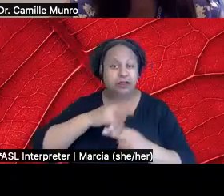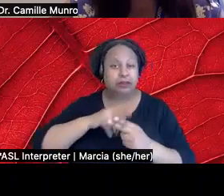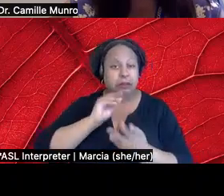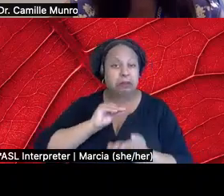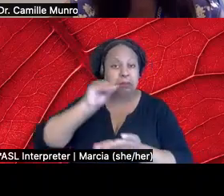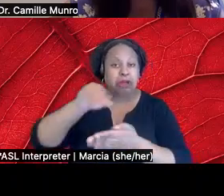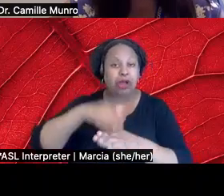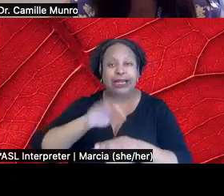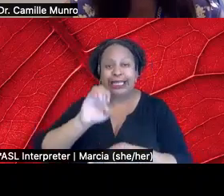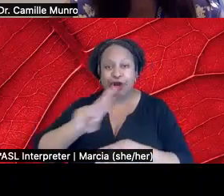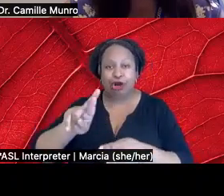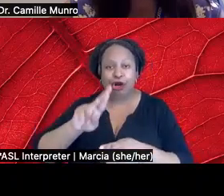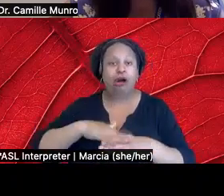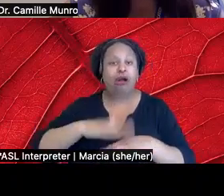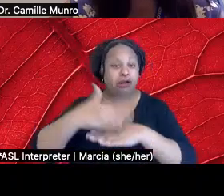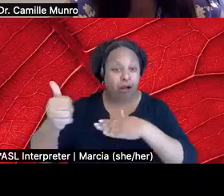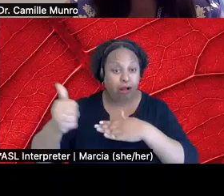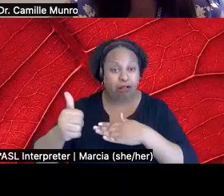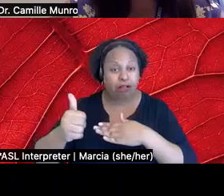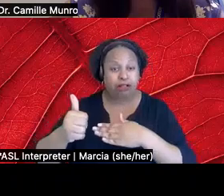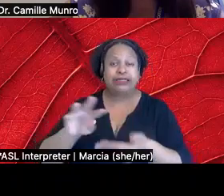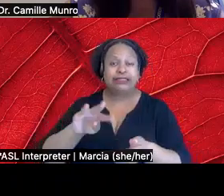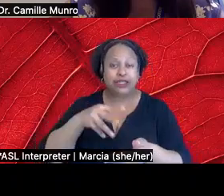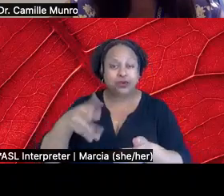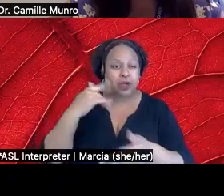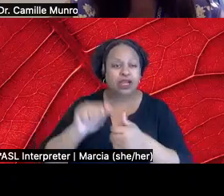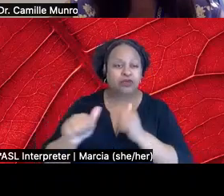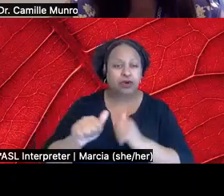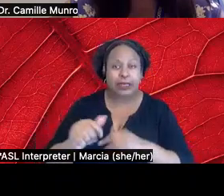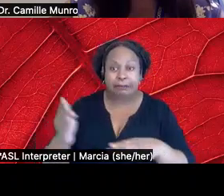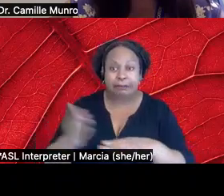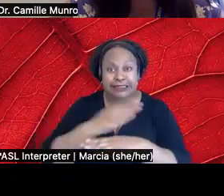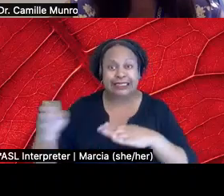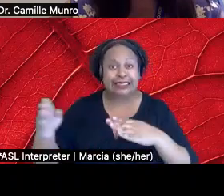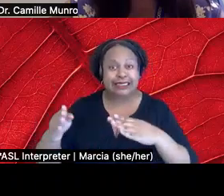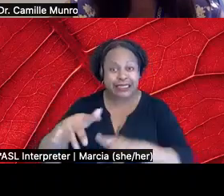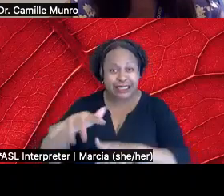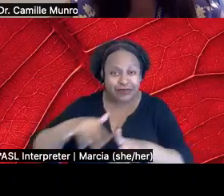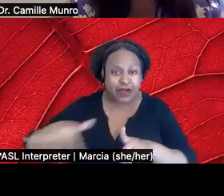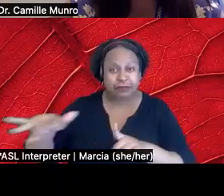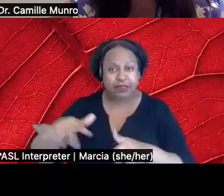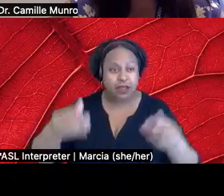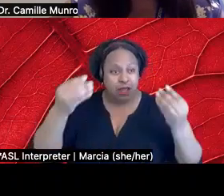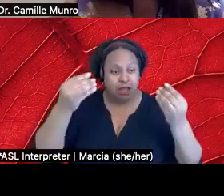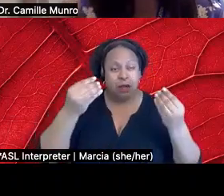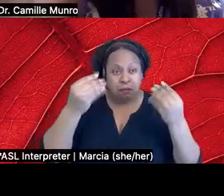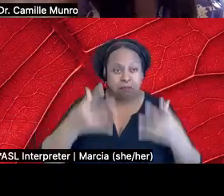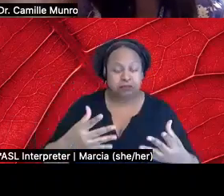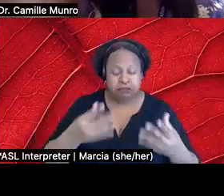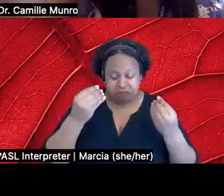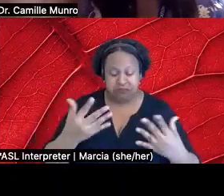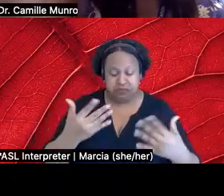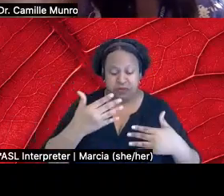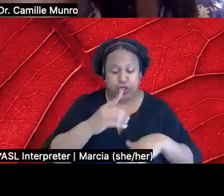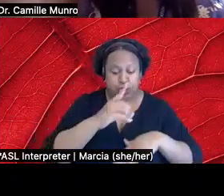to avoid busy environments and rapid multitasking and. Sort of more of an uncontrolled environment.